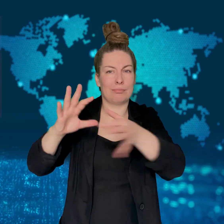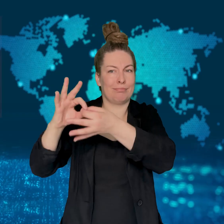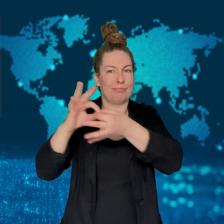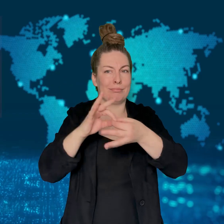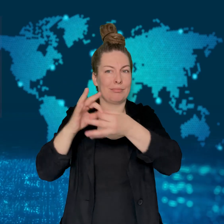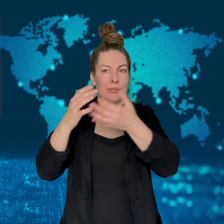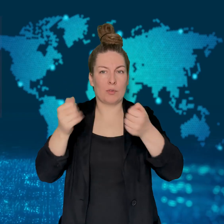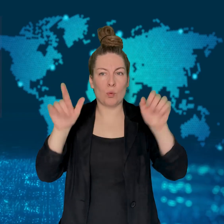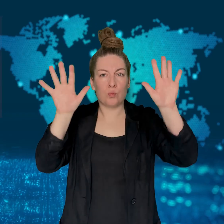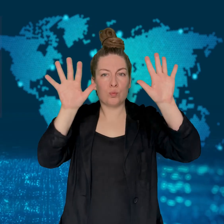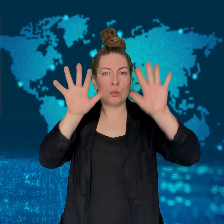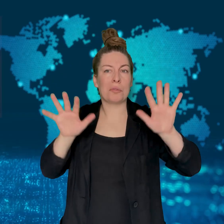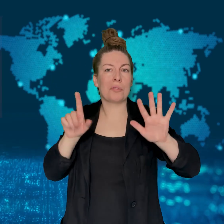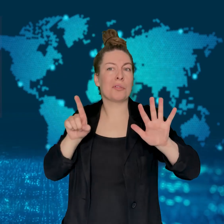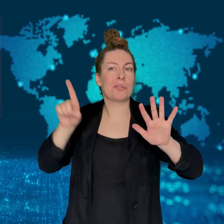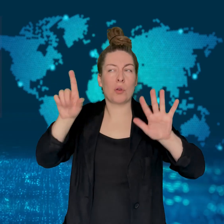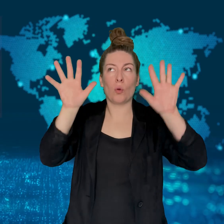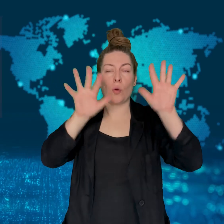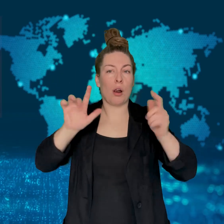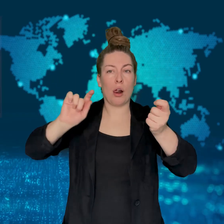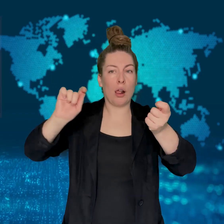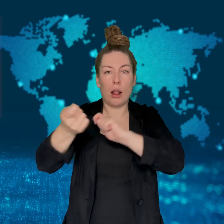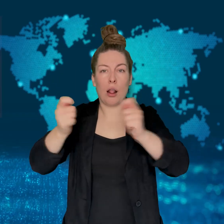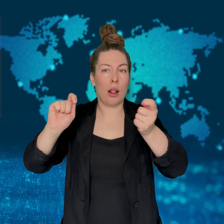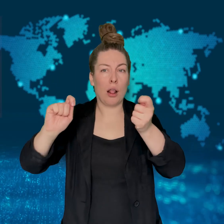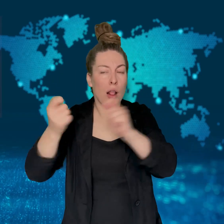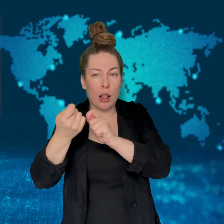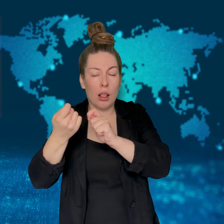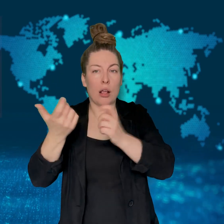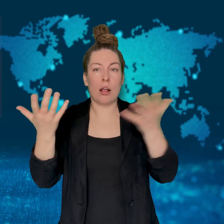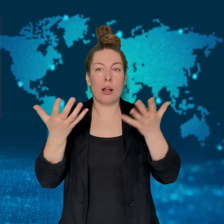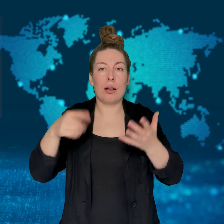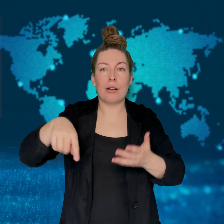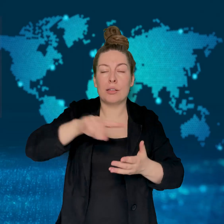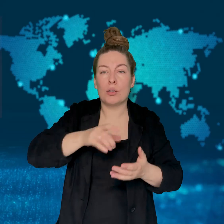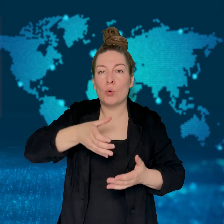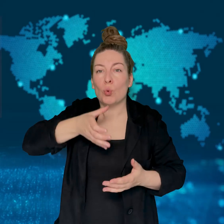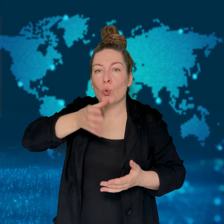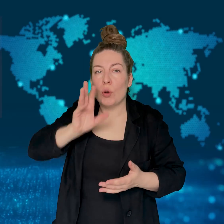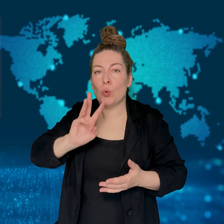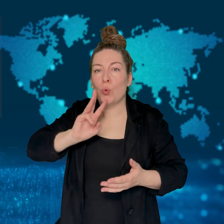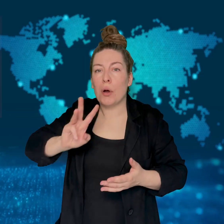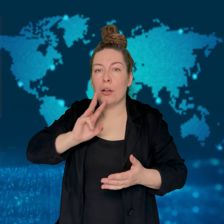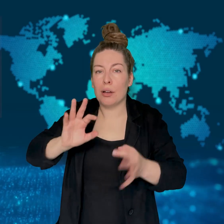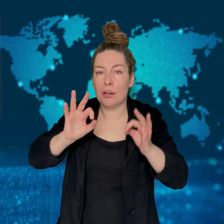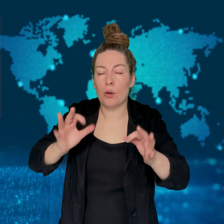Dengue is linked to extreme weather events and inadequate water